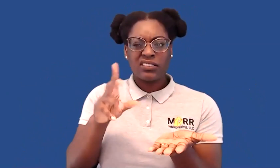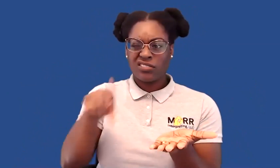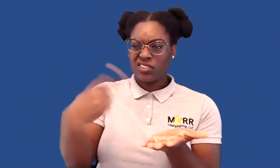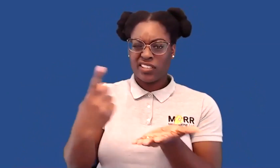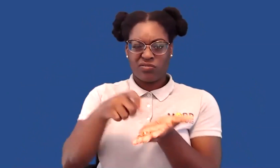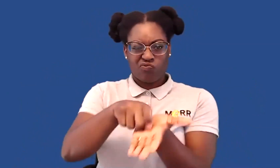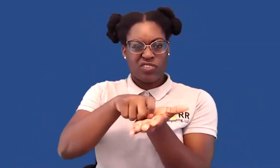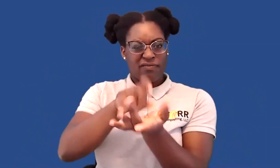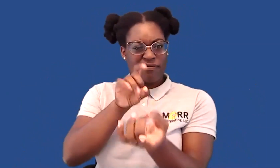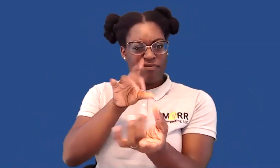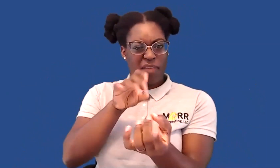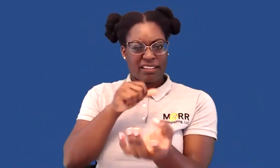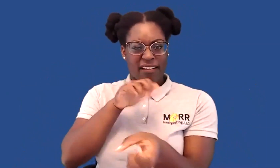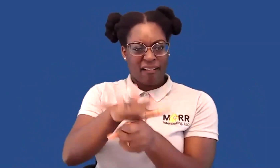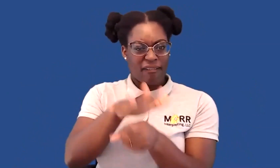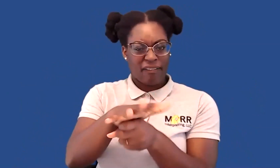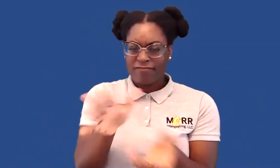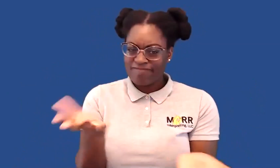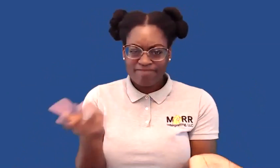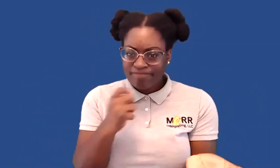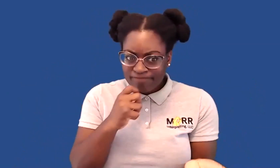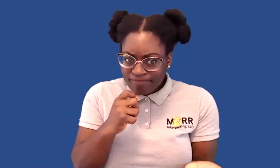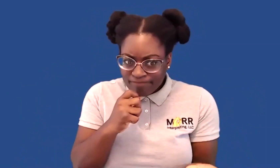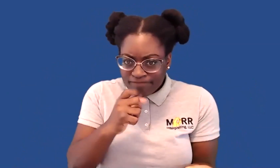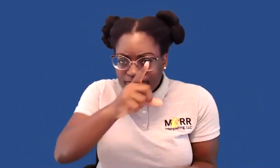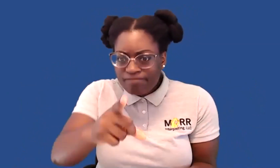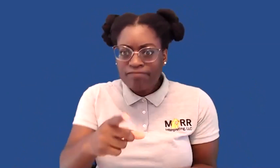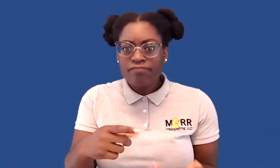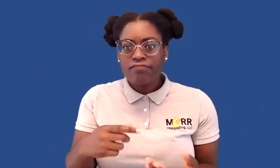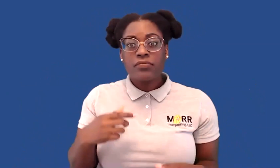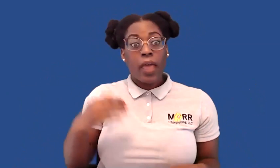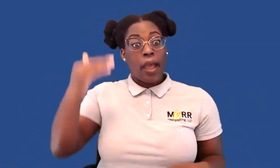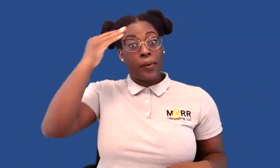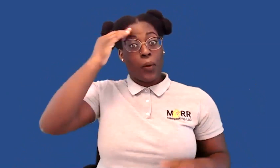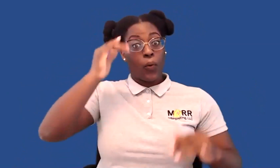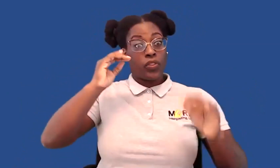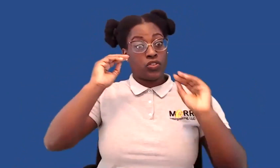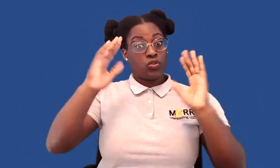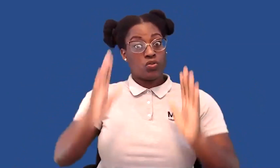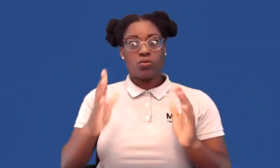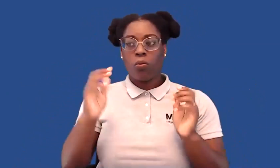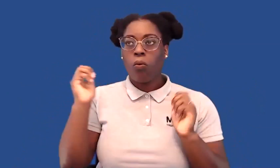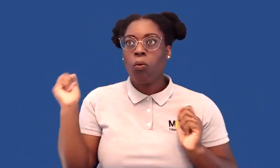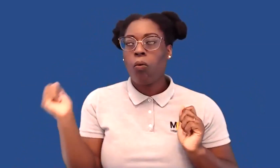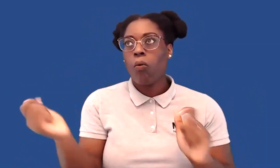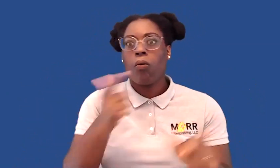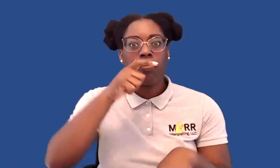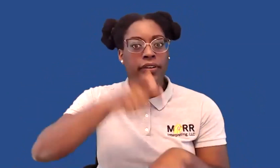I know that instructors, all the time, provide written feedback and assume that that's informing a learning experience.